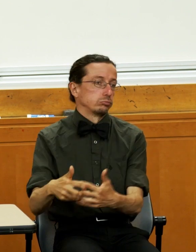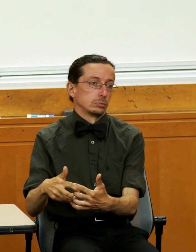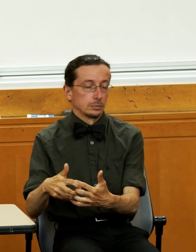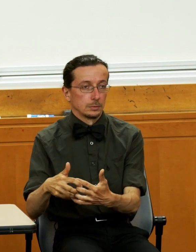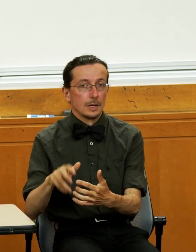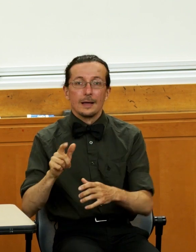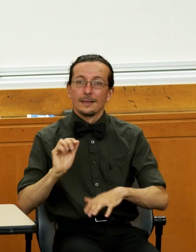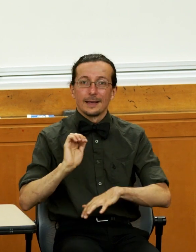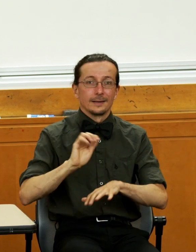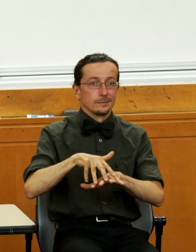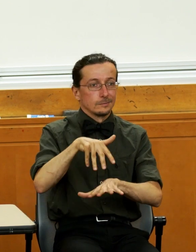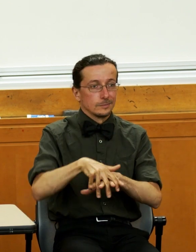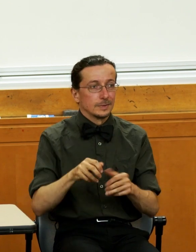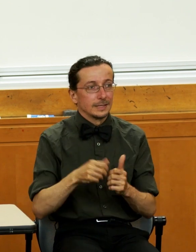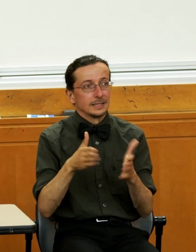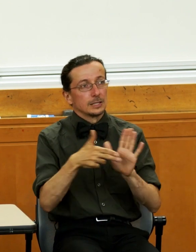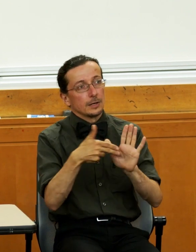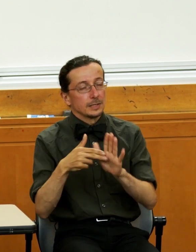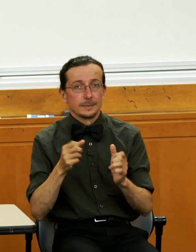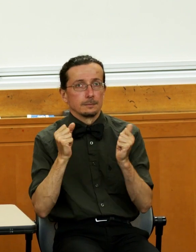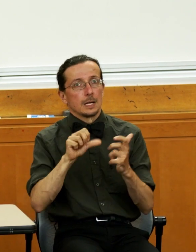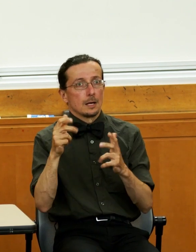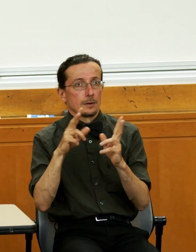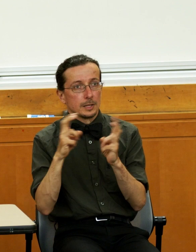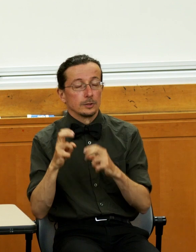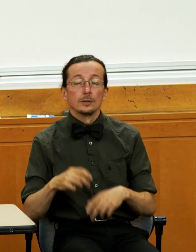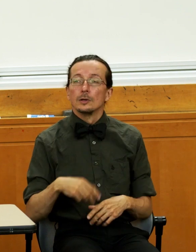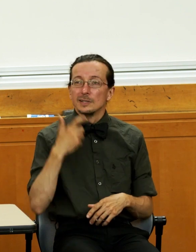in stereotypes and all sorts of other issues. I told someone at a conference not too long ago,